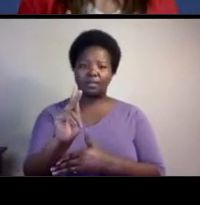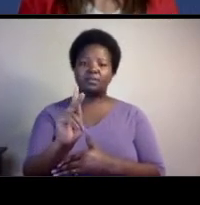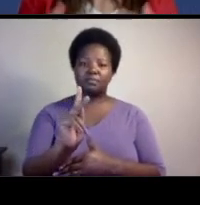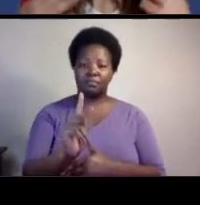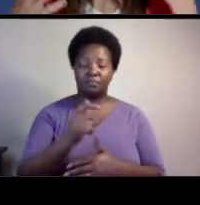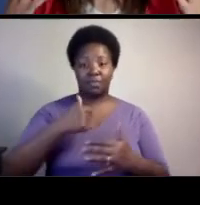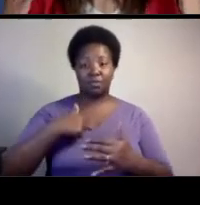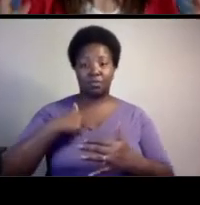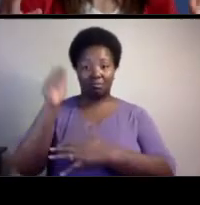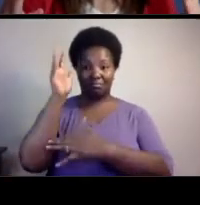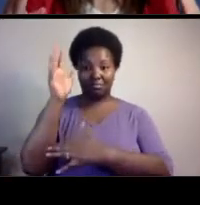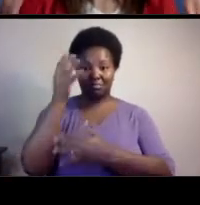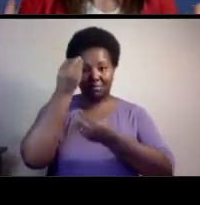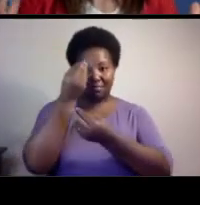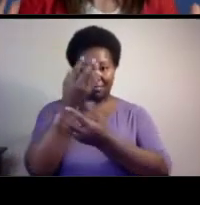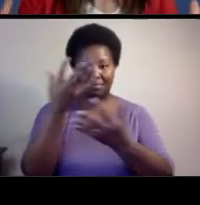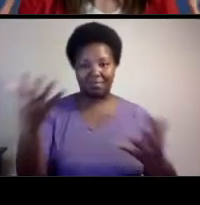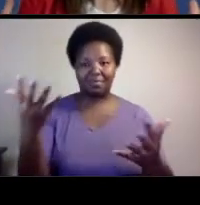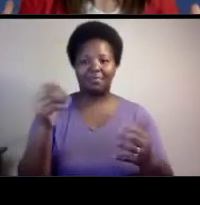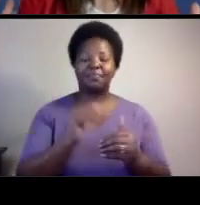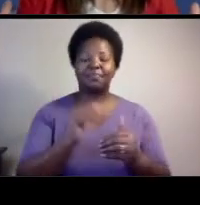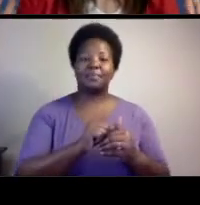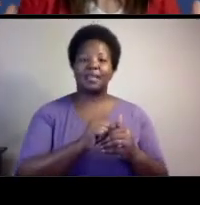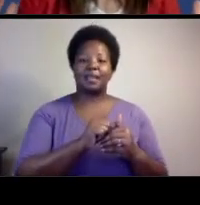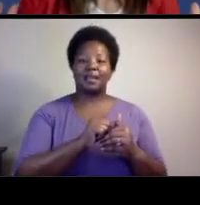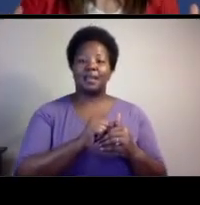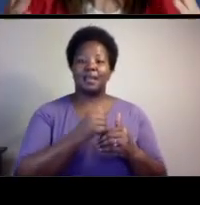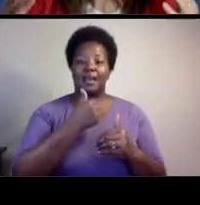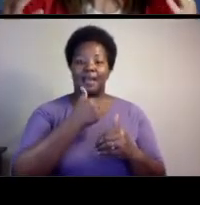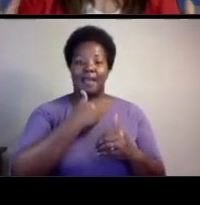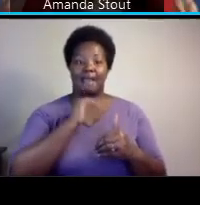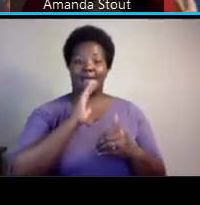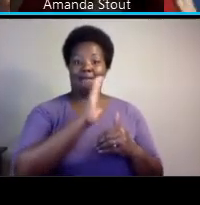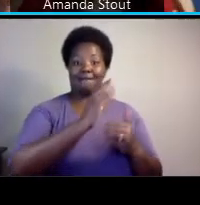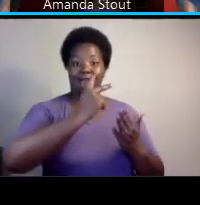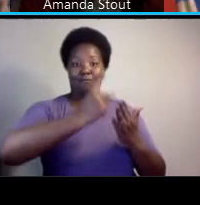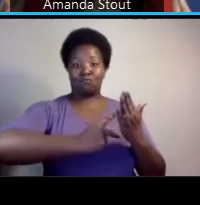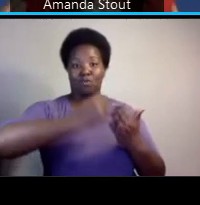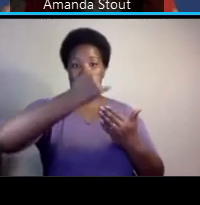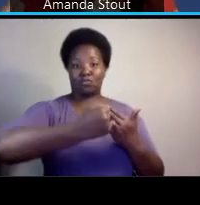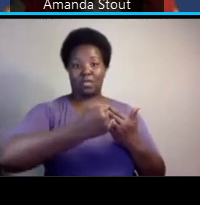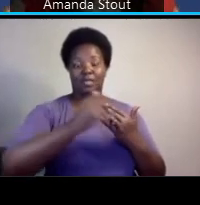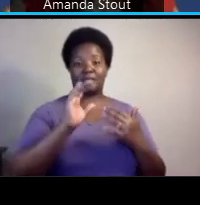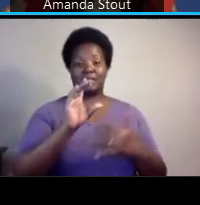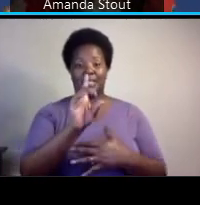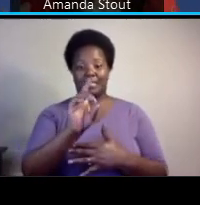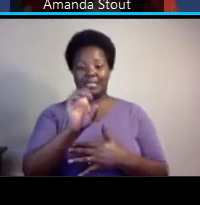talking about this capital project that ddot will be installing uh to redesign this intersection